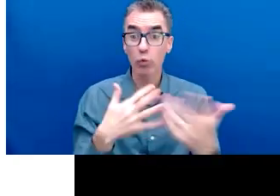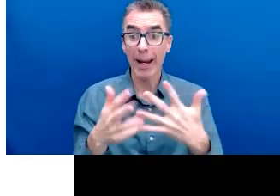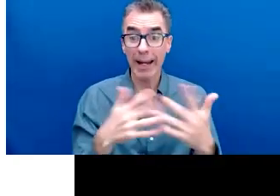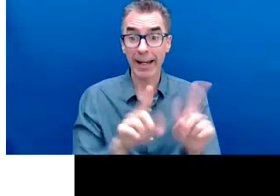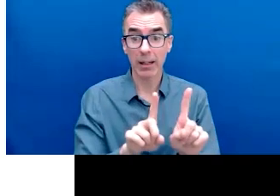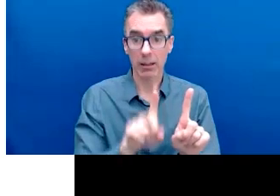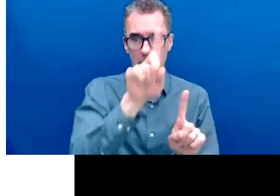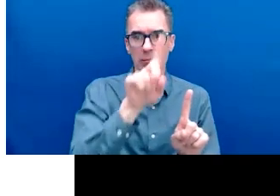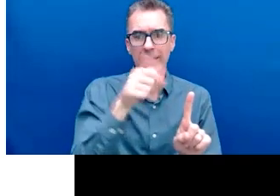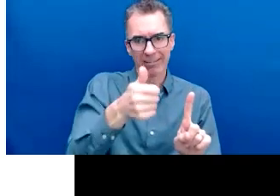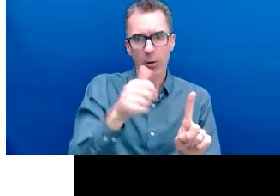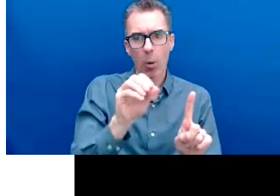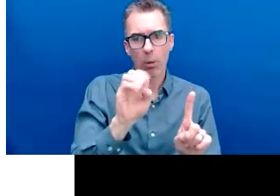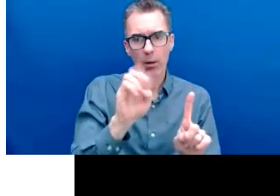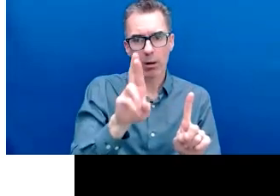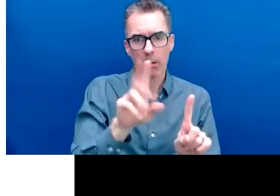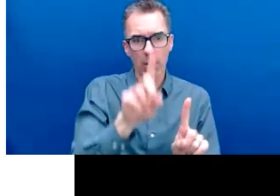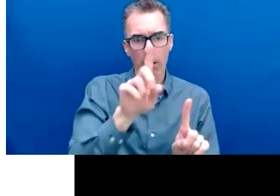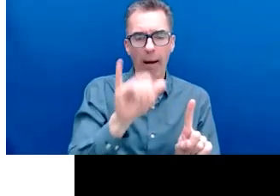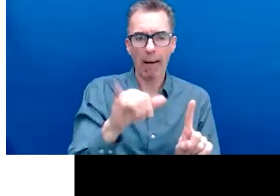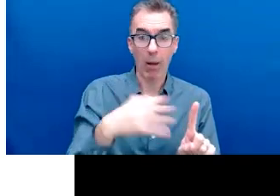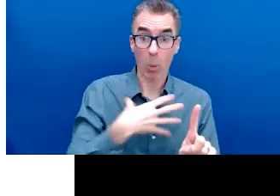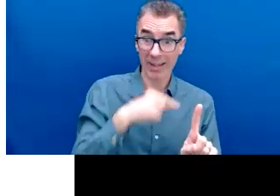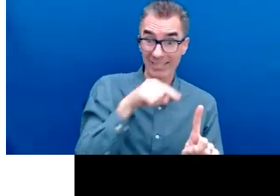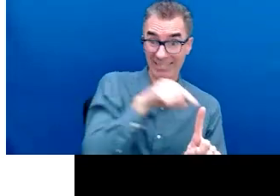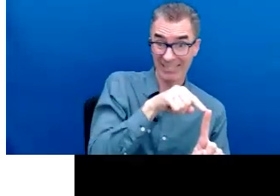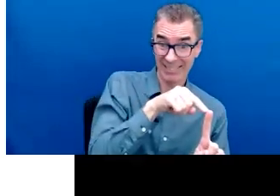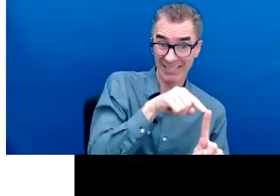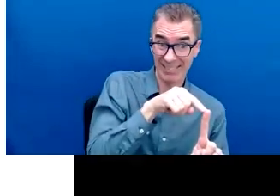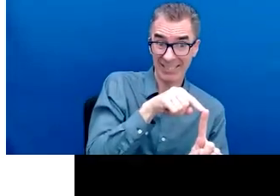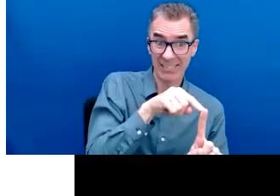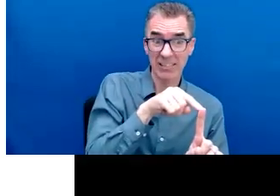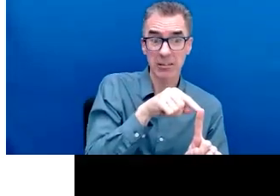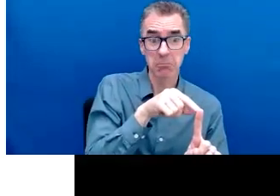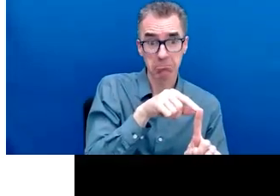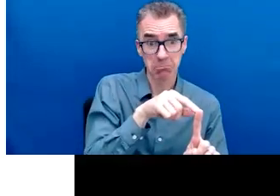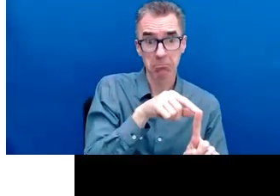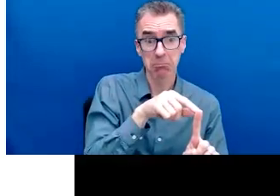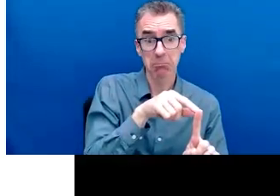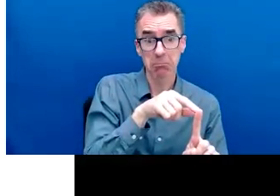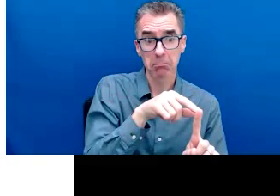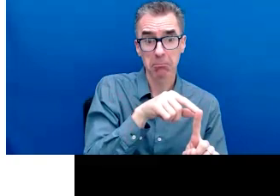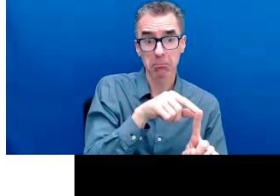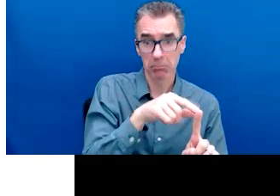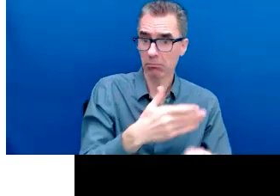So you can see for the white demographic, it's pretty considerably an improvement in their grades.